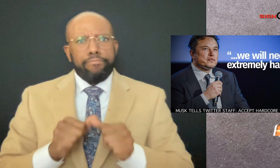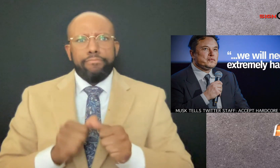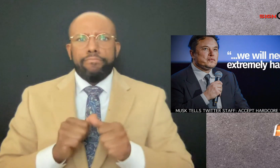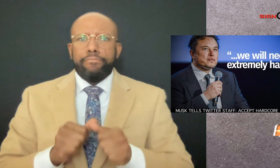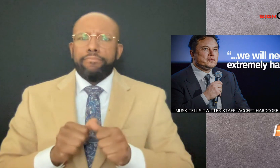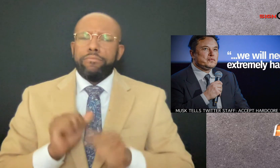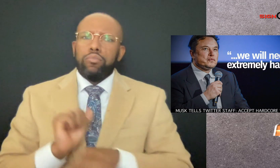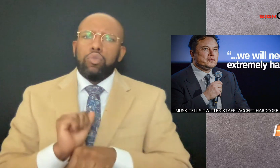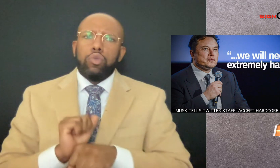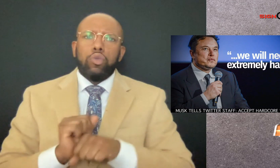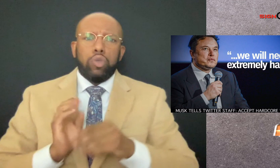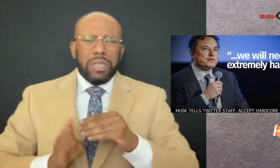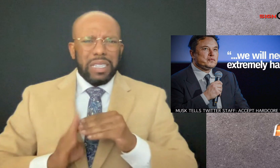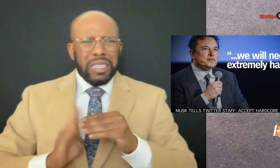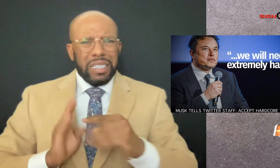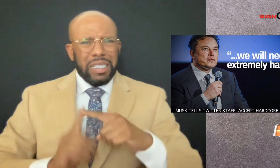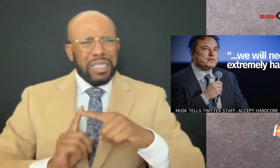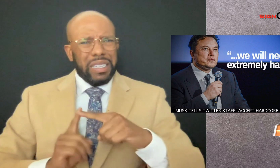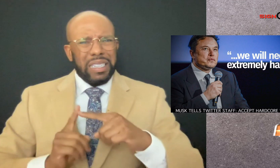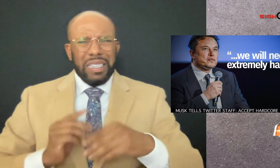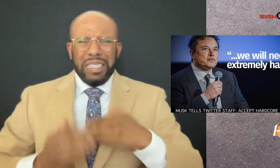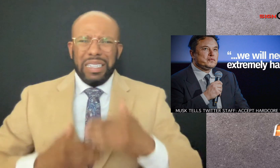Constant work is musk's own work ethic.